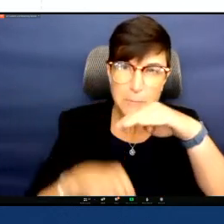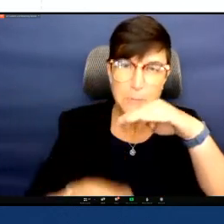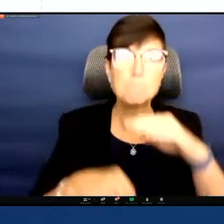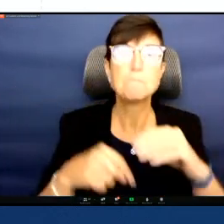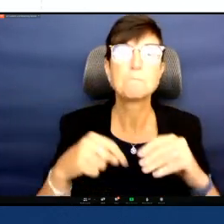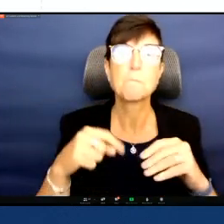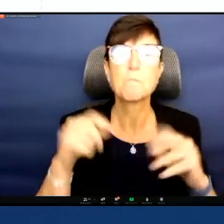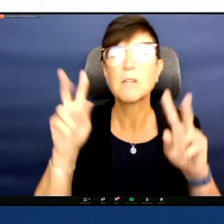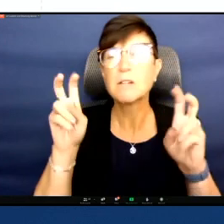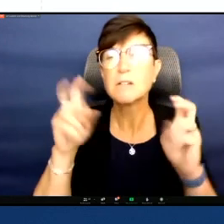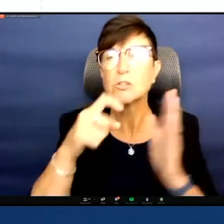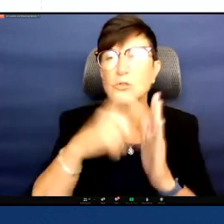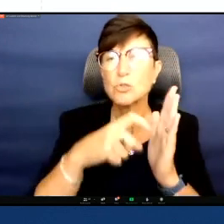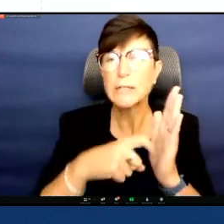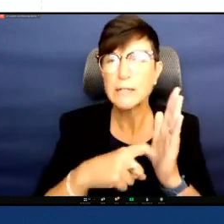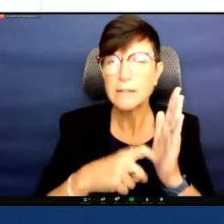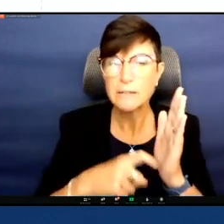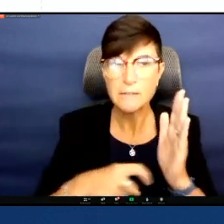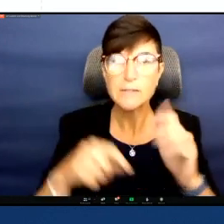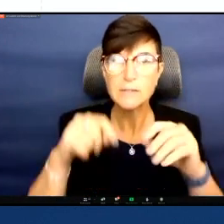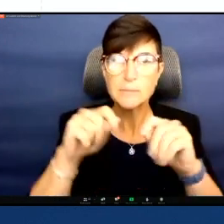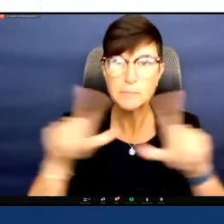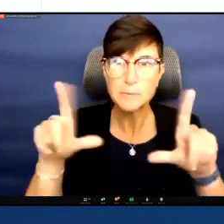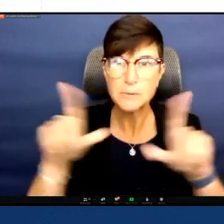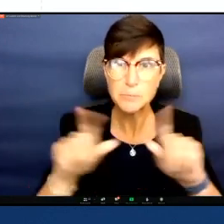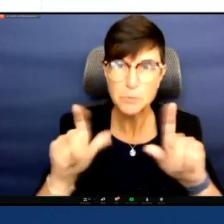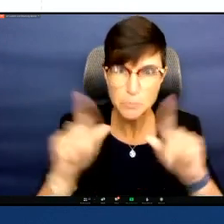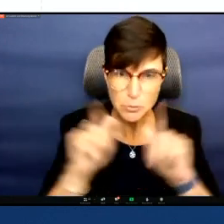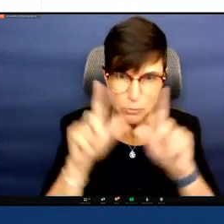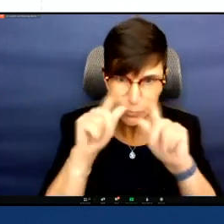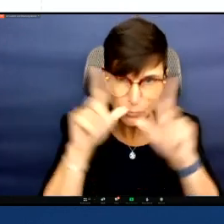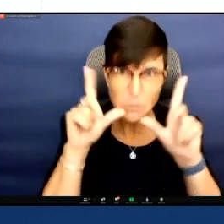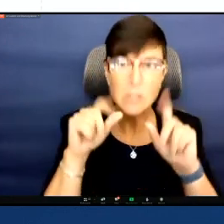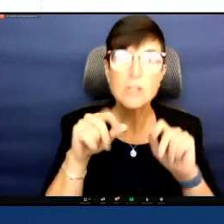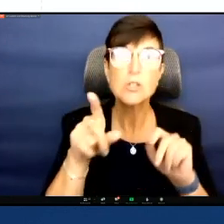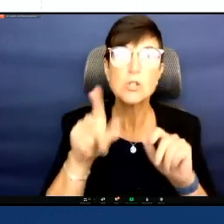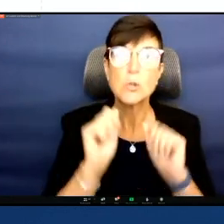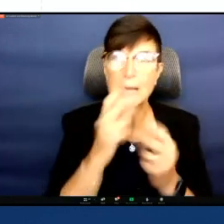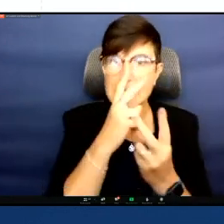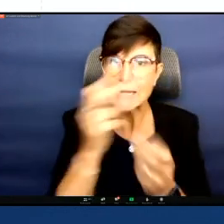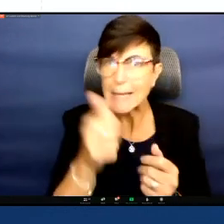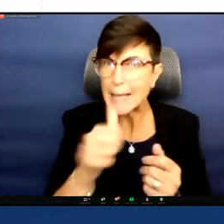And from there, you can click on any bar or agency name to drill down even further